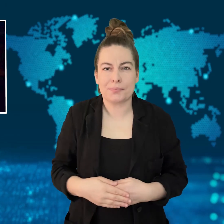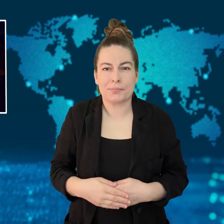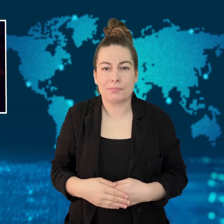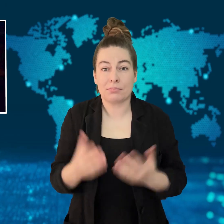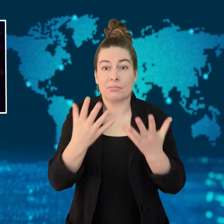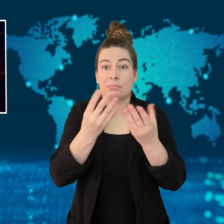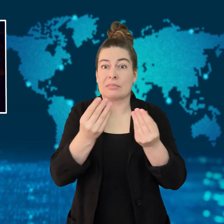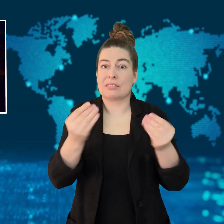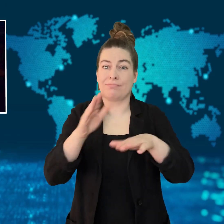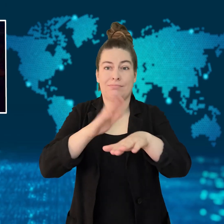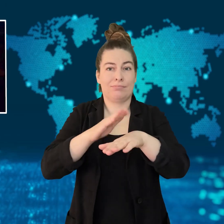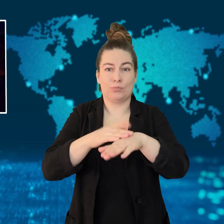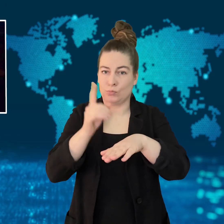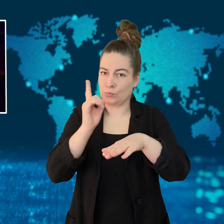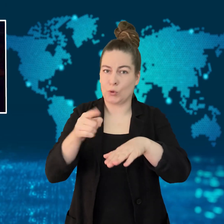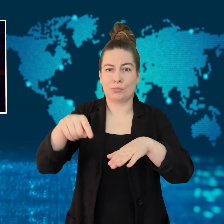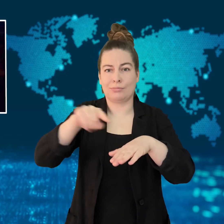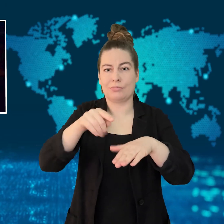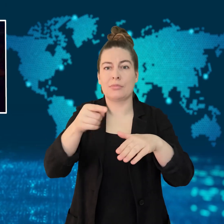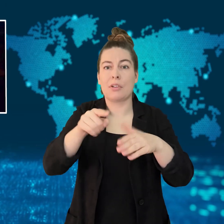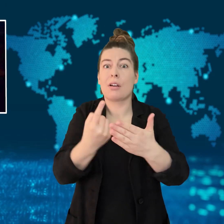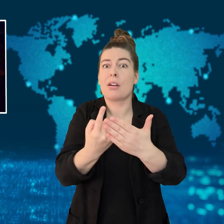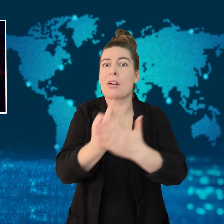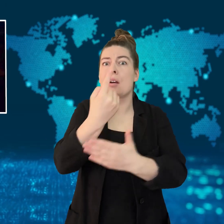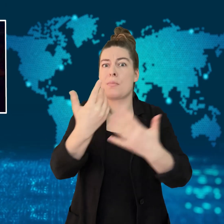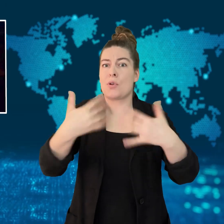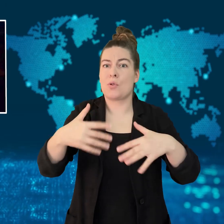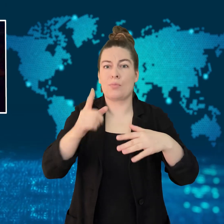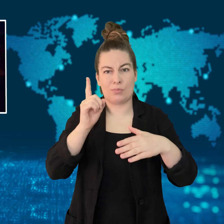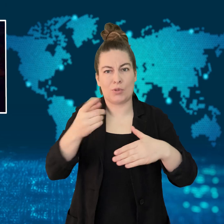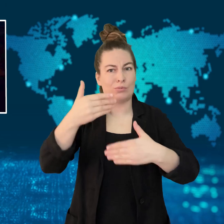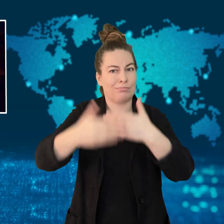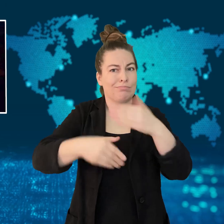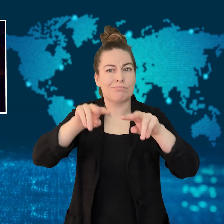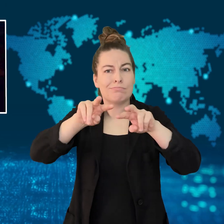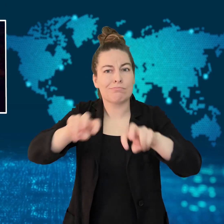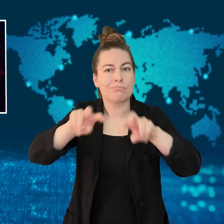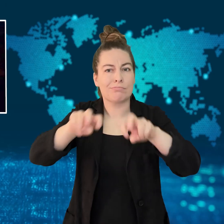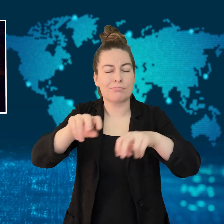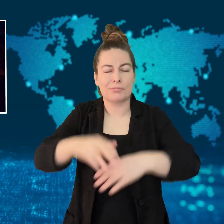Many are insisting on an inquiry into the incident.